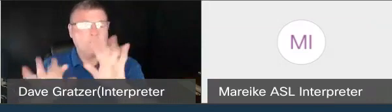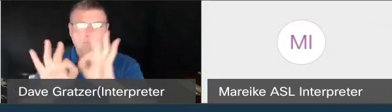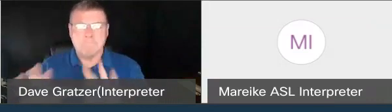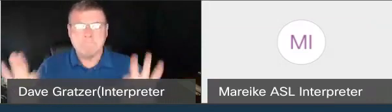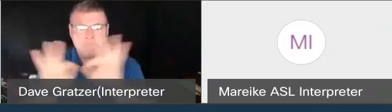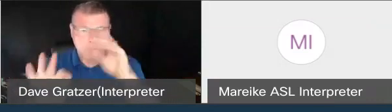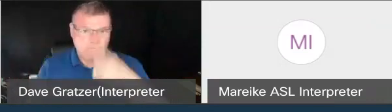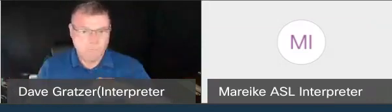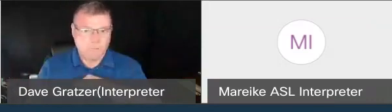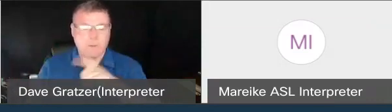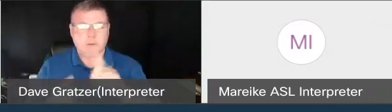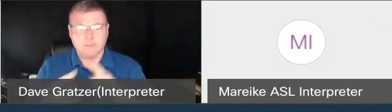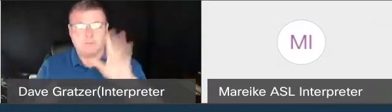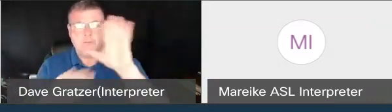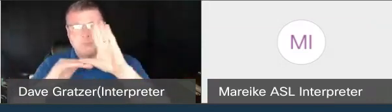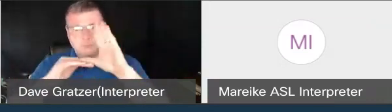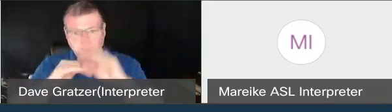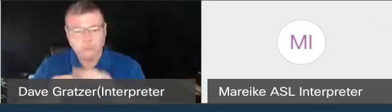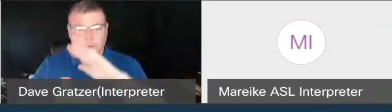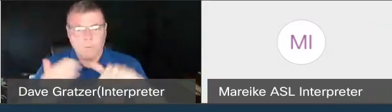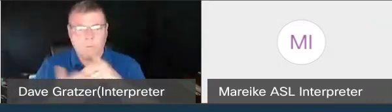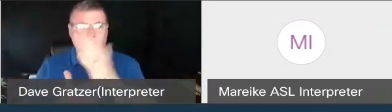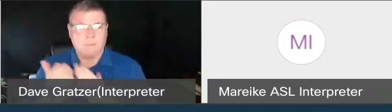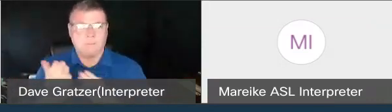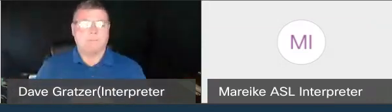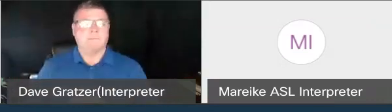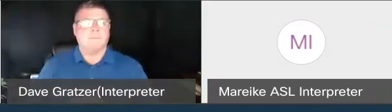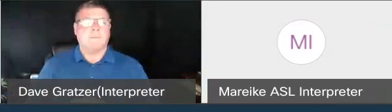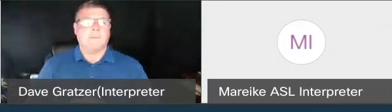to try to decompress all aspects of the community, in particularly downtown.